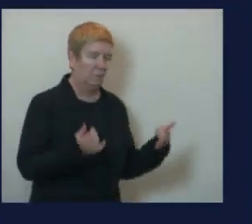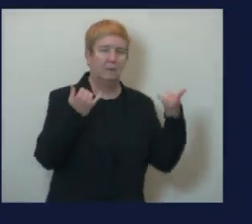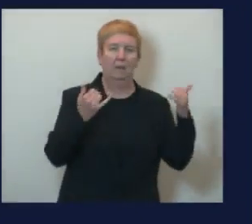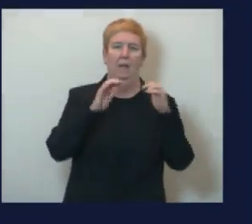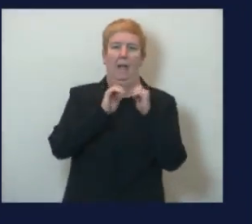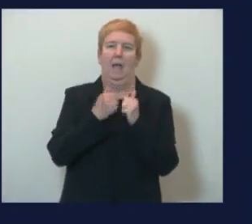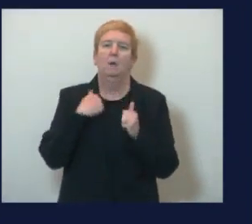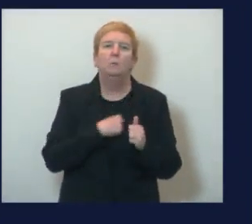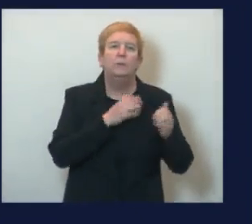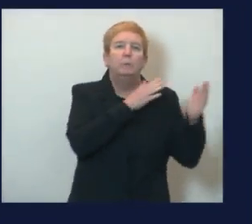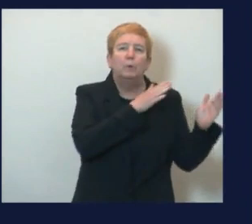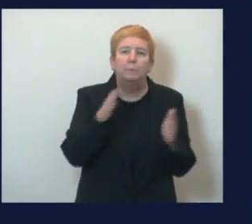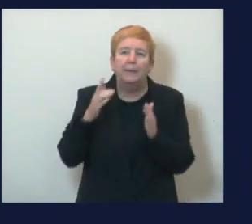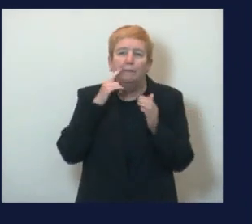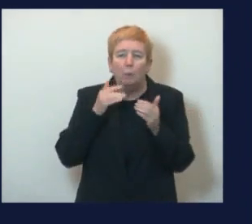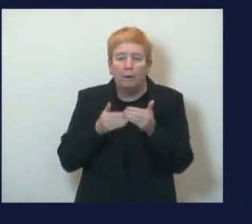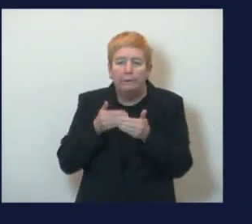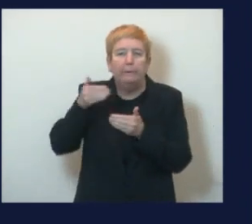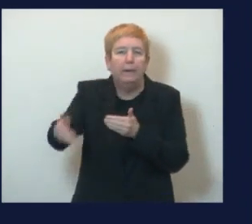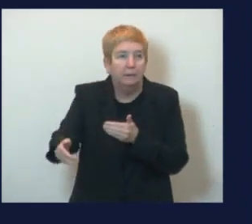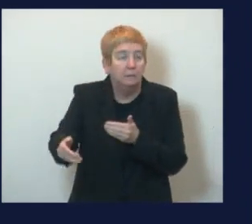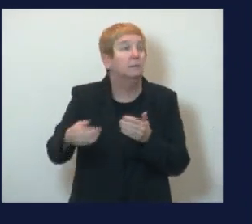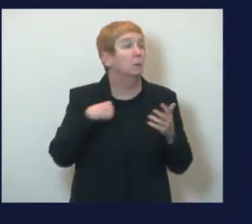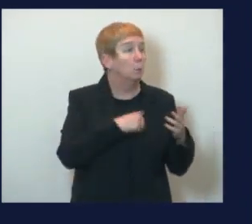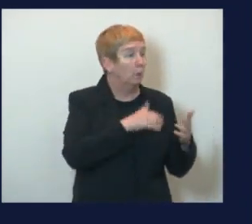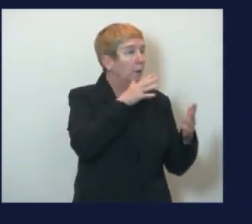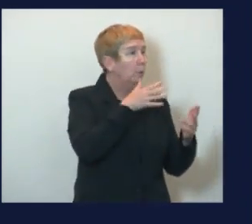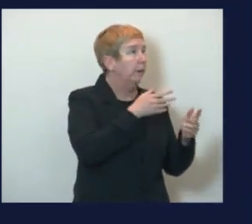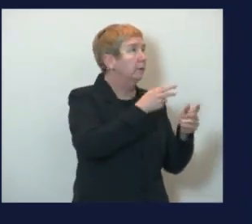SO, HOW DO WE THEN MOVE TO THE NEXT FACE?